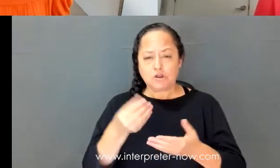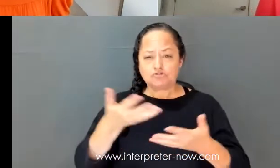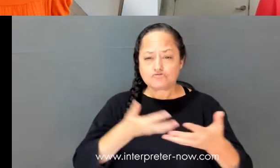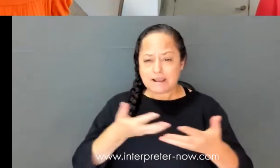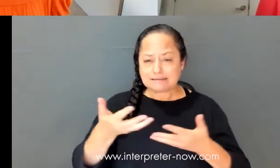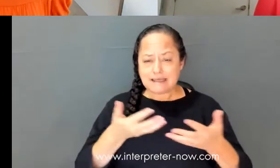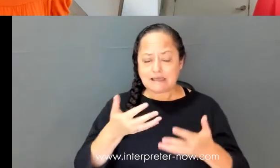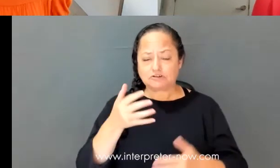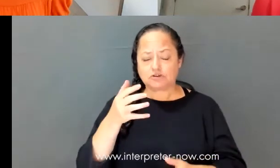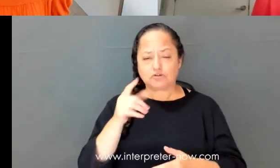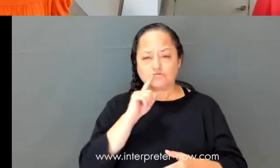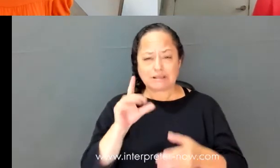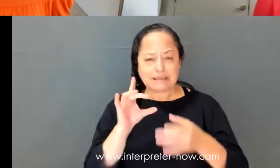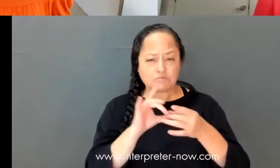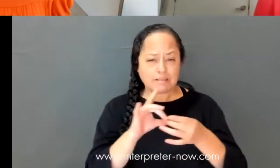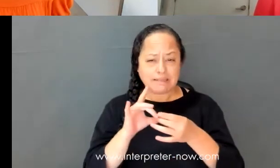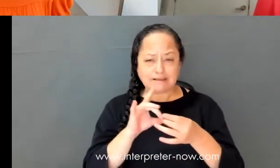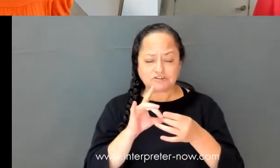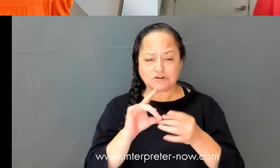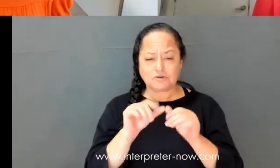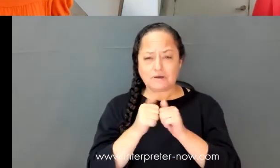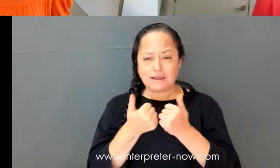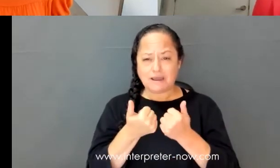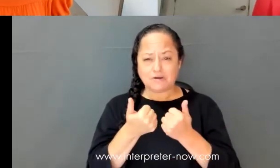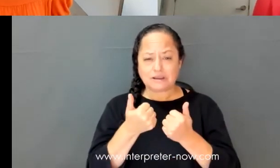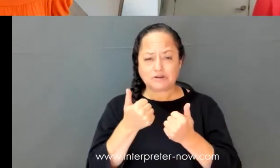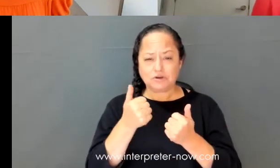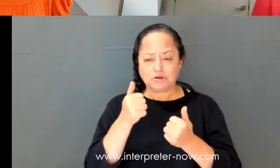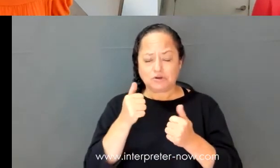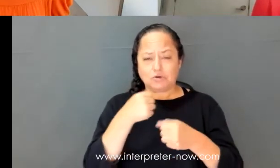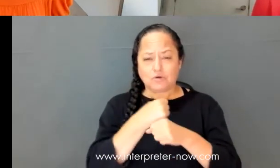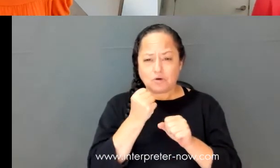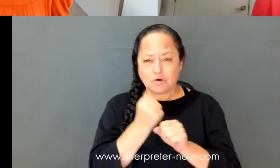How can you cultivate meaningful diversity, right?